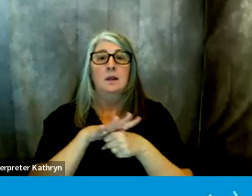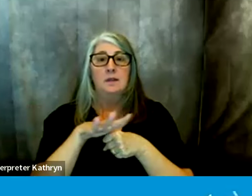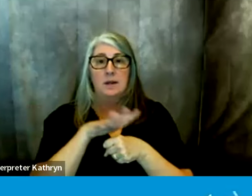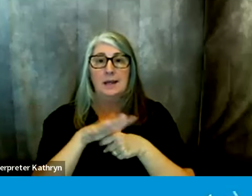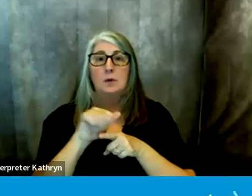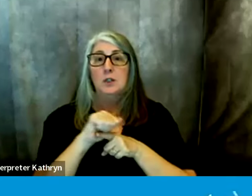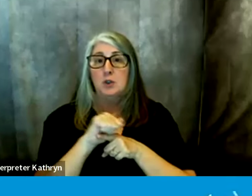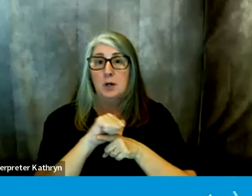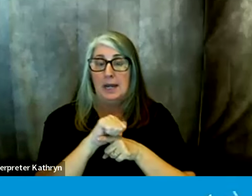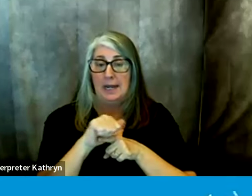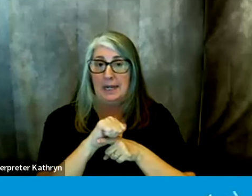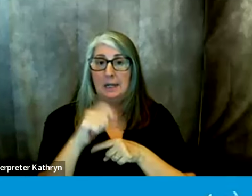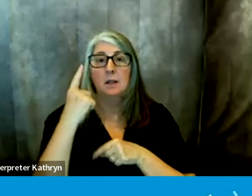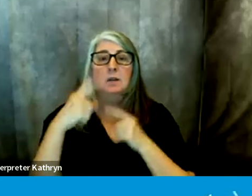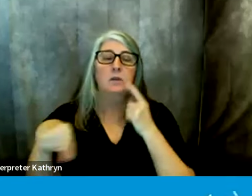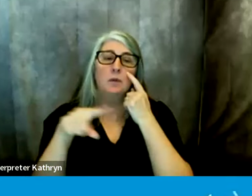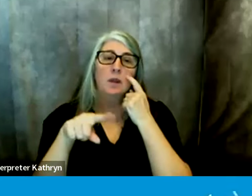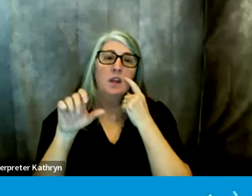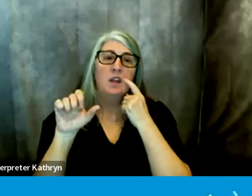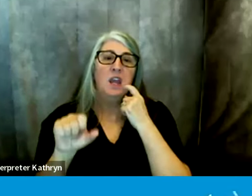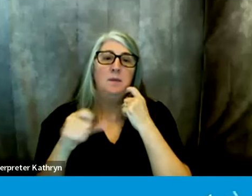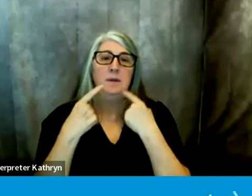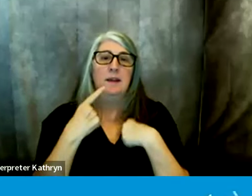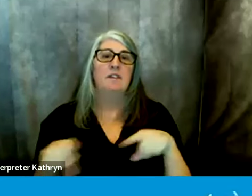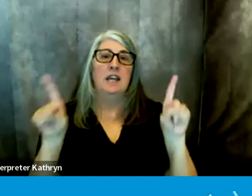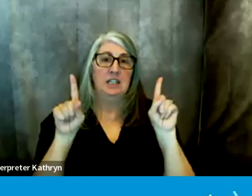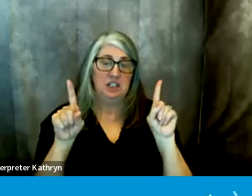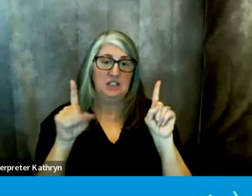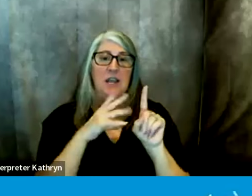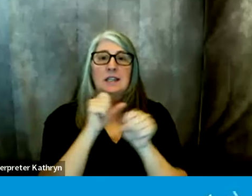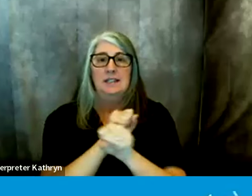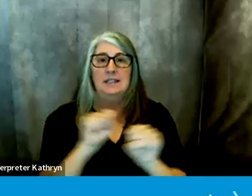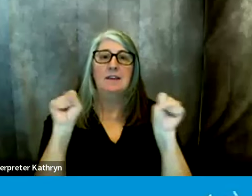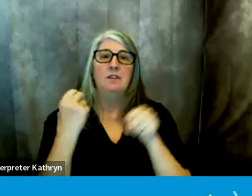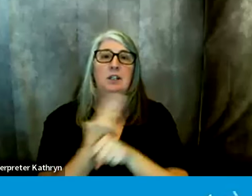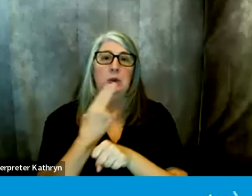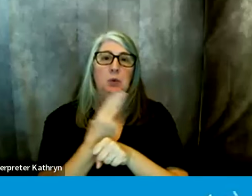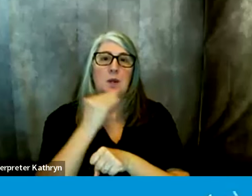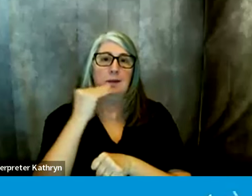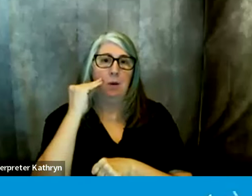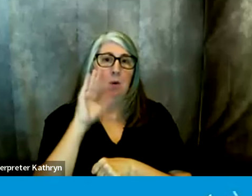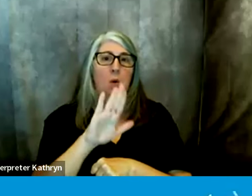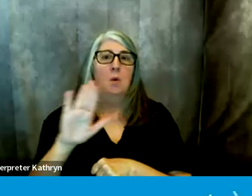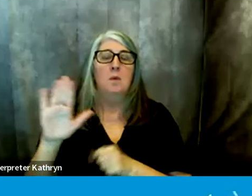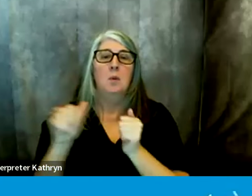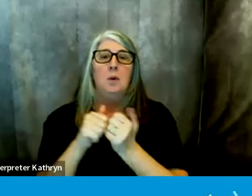so that they can be efficaciously and safely used in the home with the assistance of a caregiver.